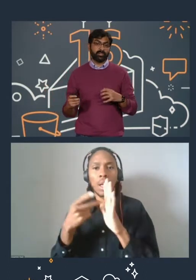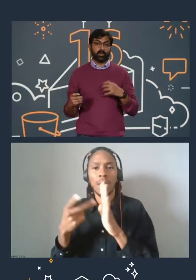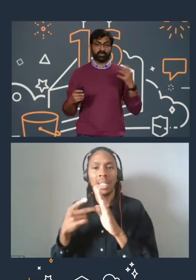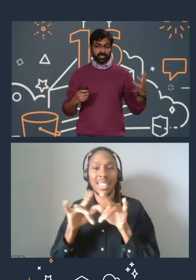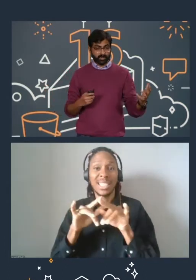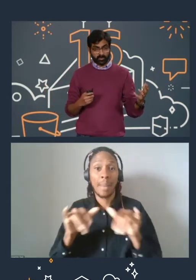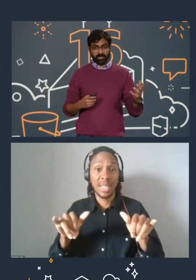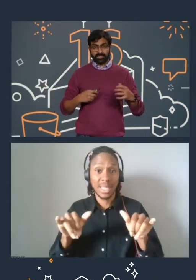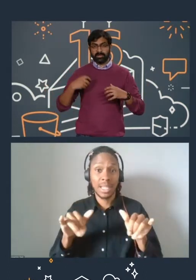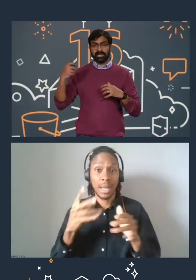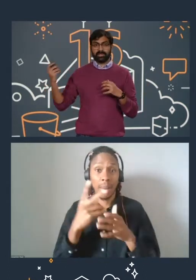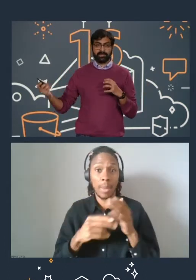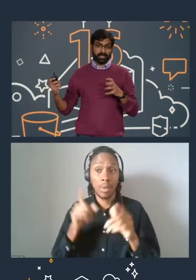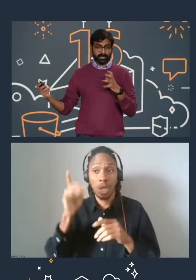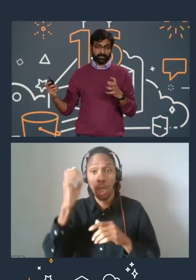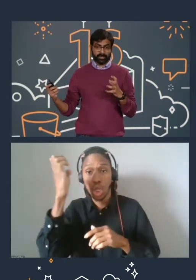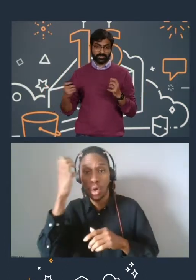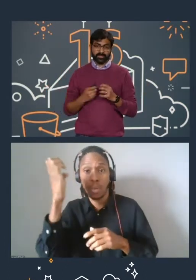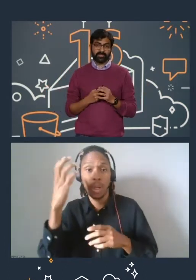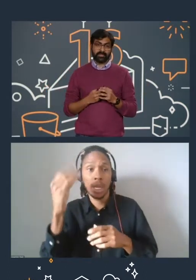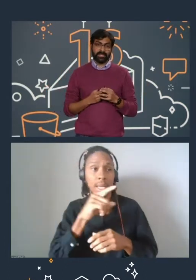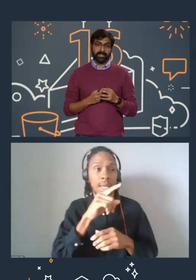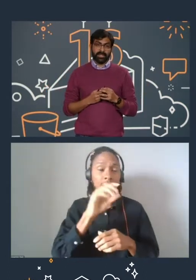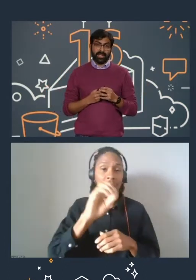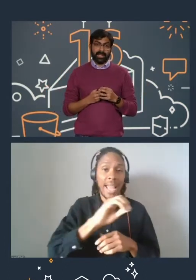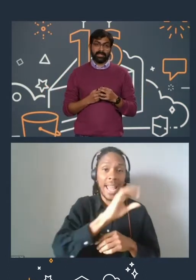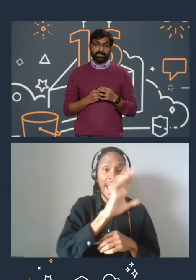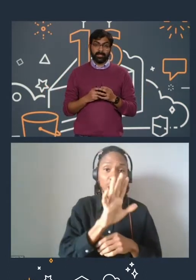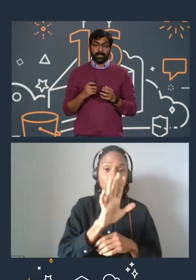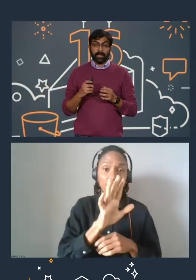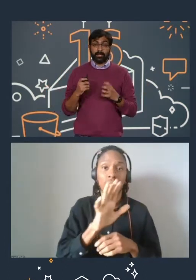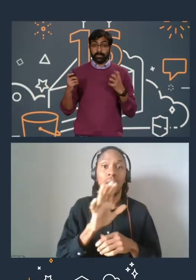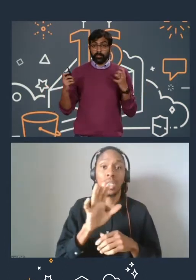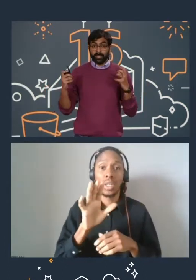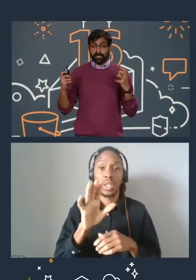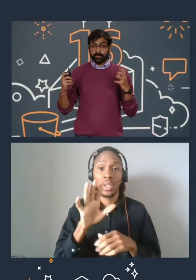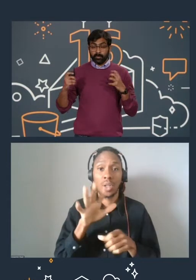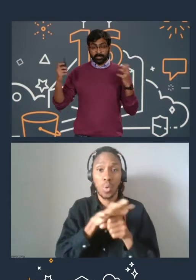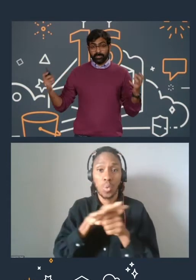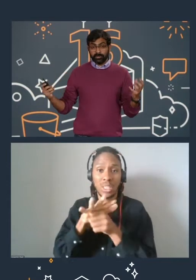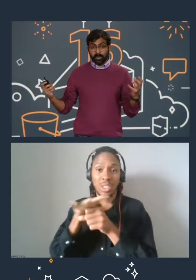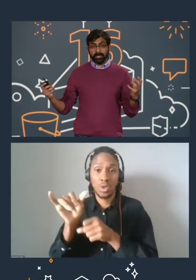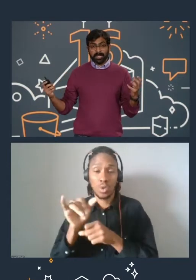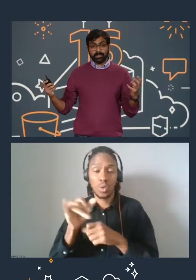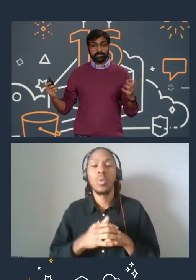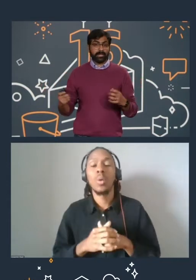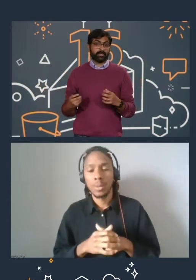to both their European and Asian regions. And when they're replicating their data,